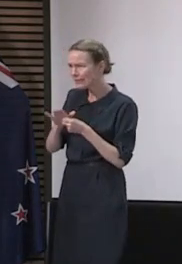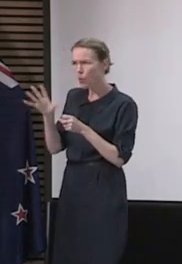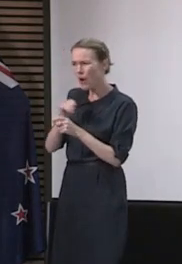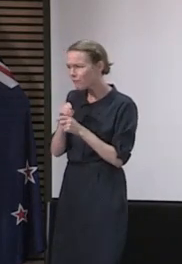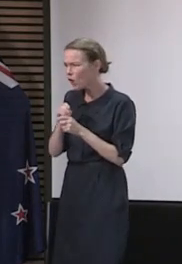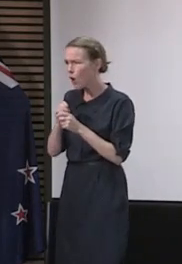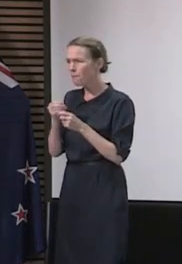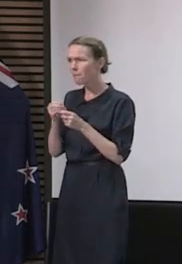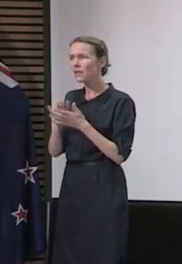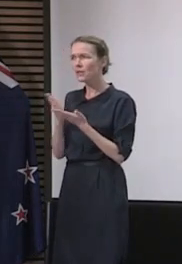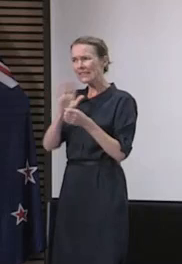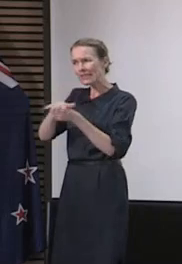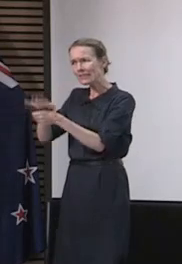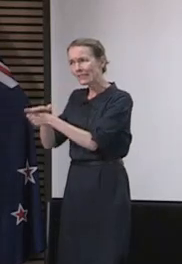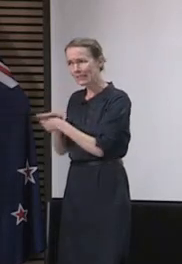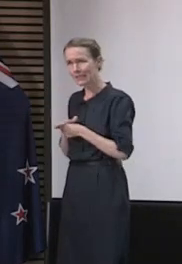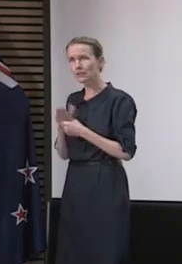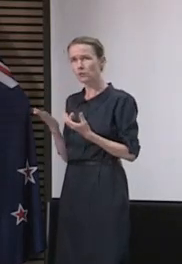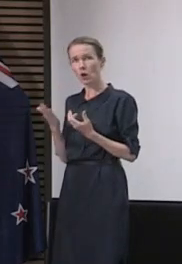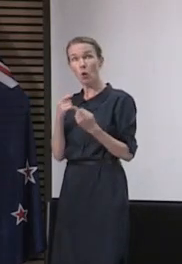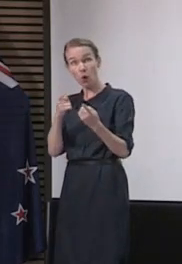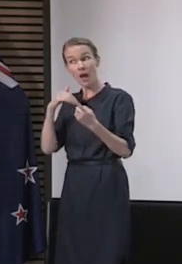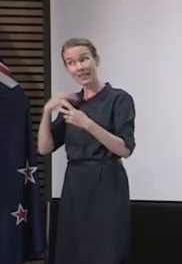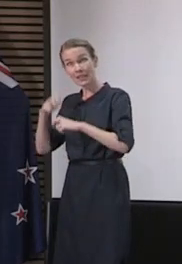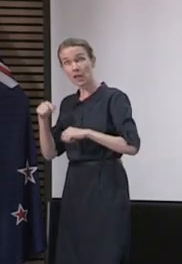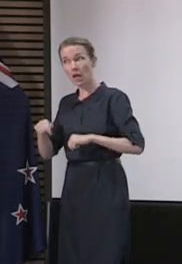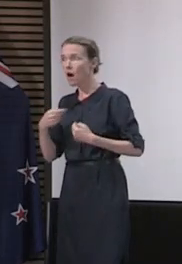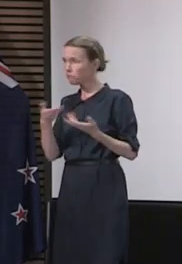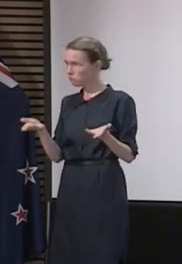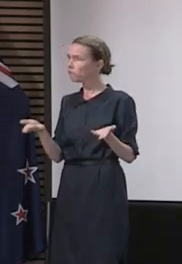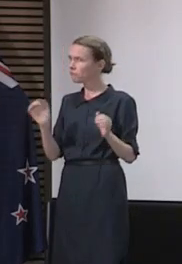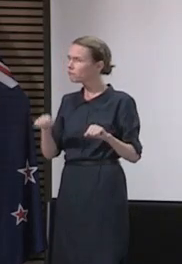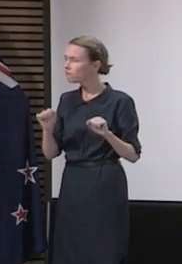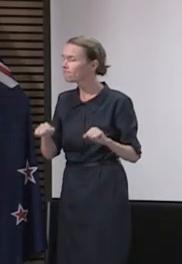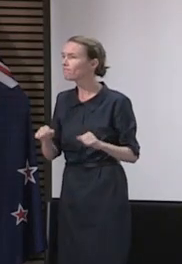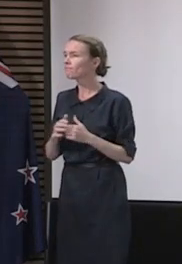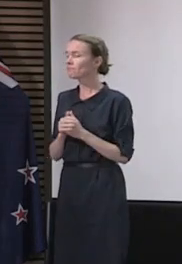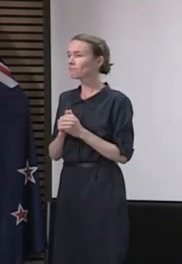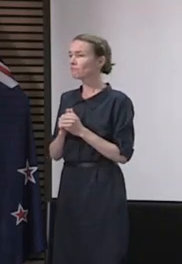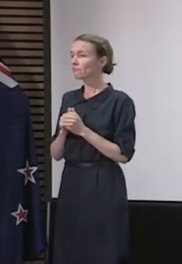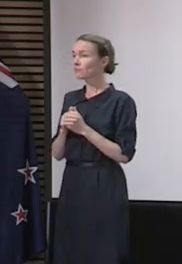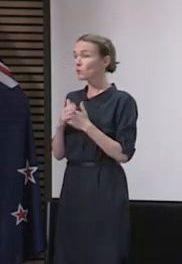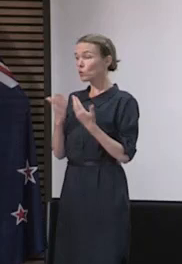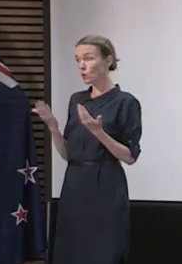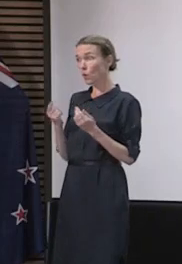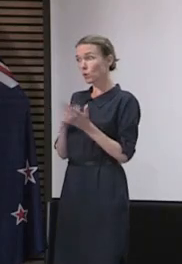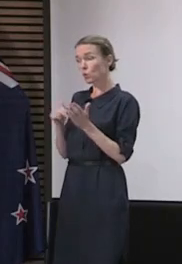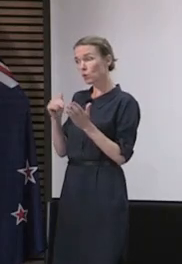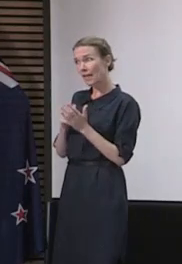all in the middle of right now, and we, of course, in New Zealand would be very open to that. There are things that